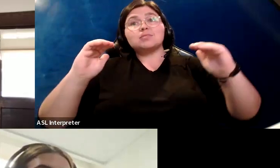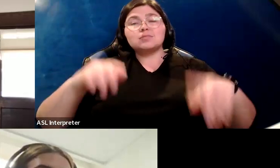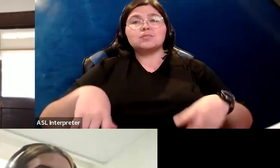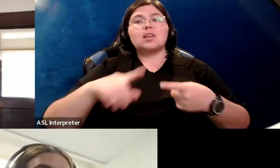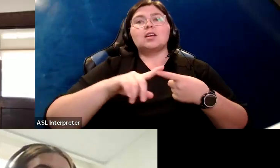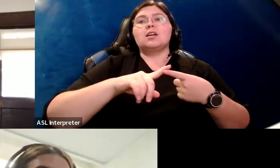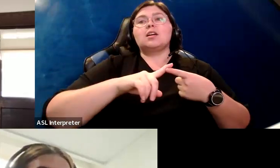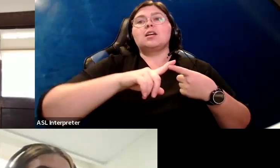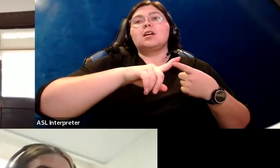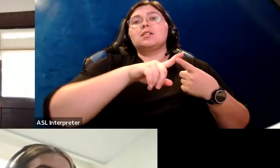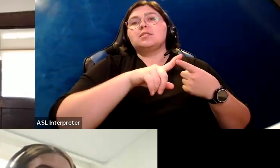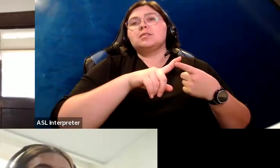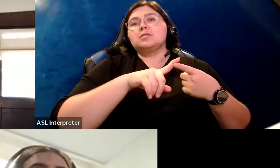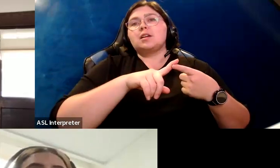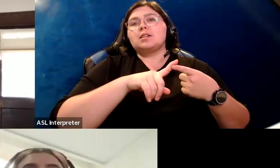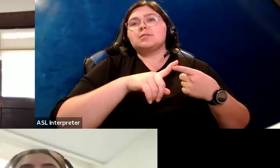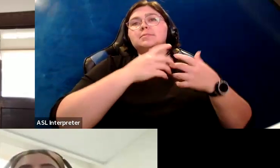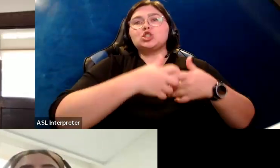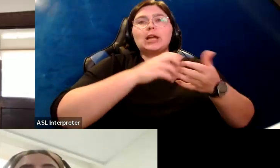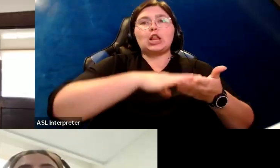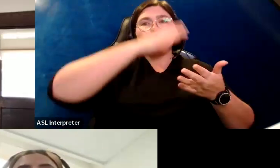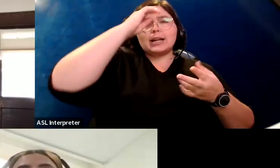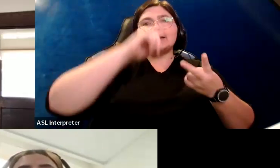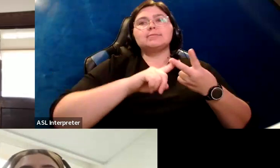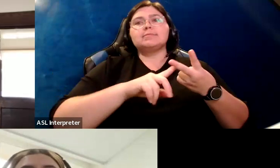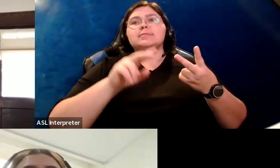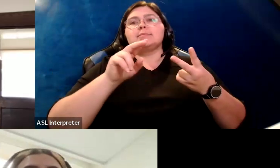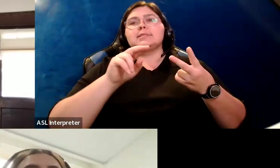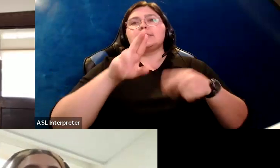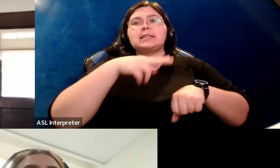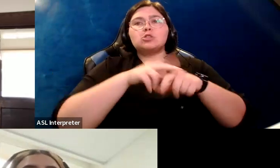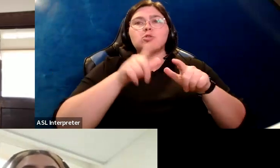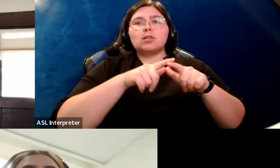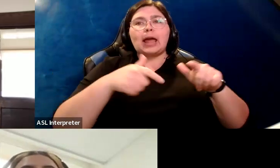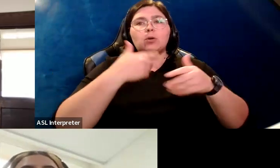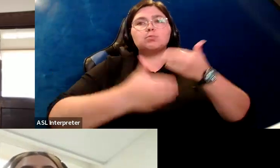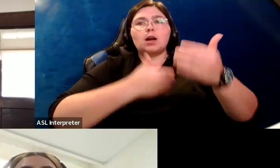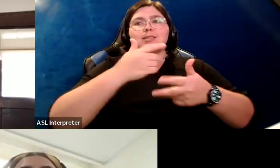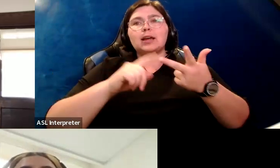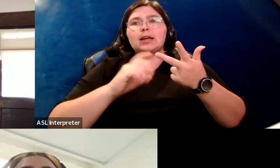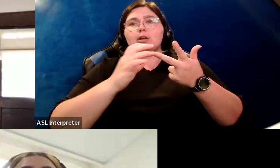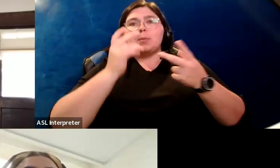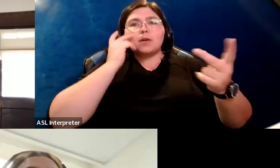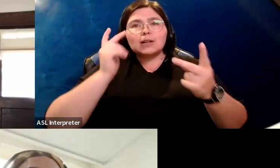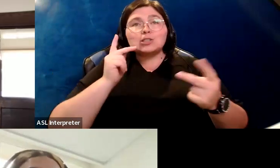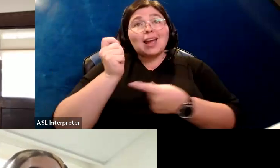and computer vision, AI can create personalized software that can cater to individualized needs,